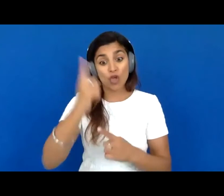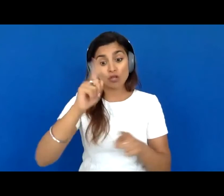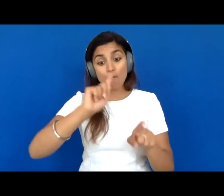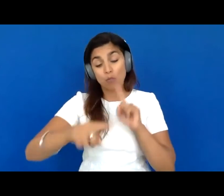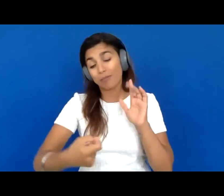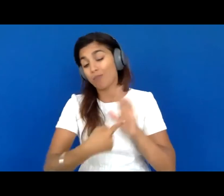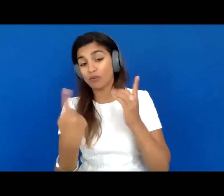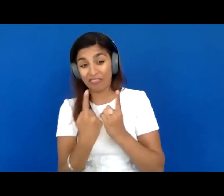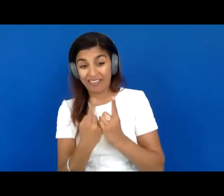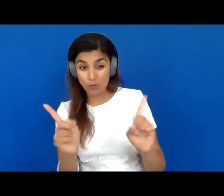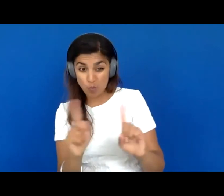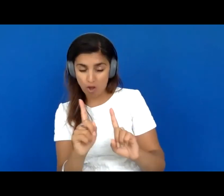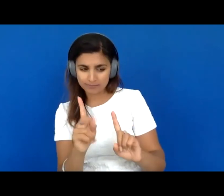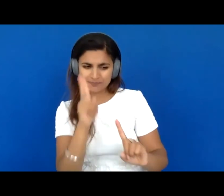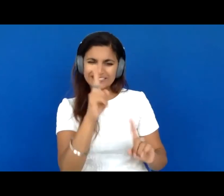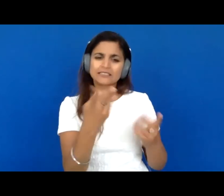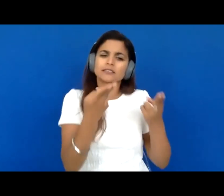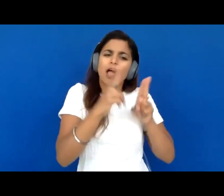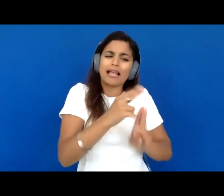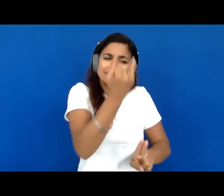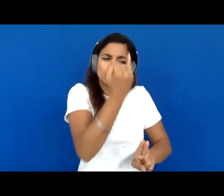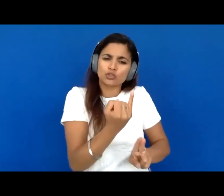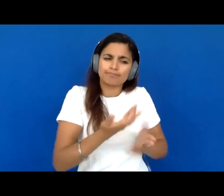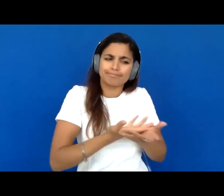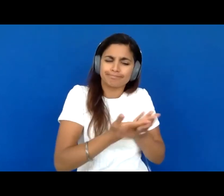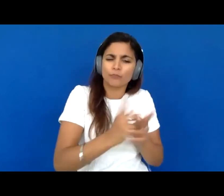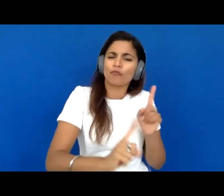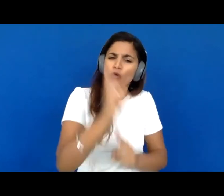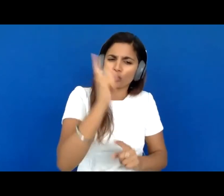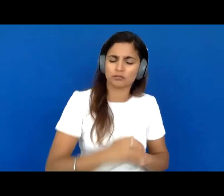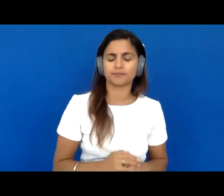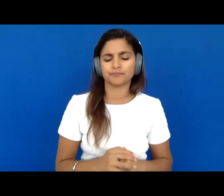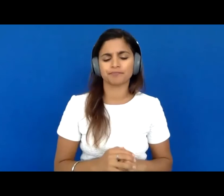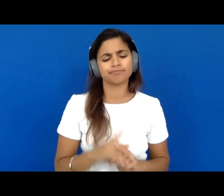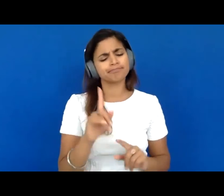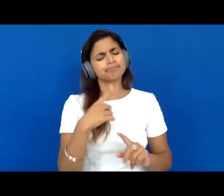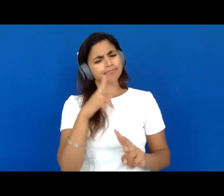to see a dietician I can see from your record that you have some history of